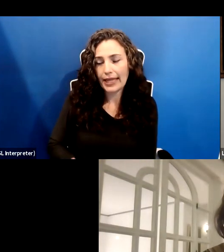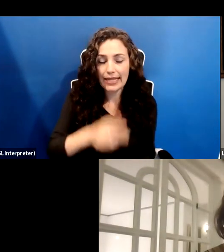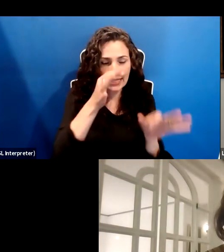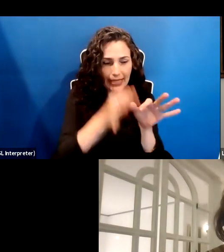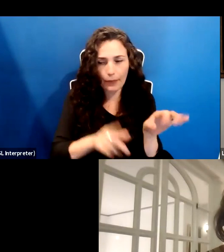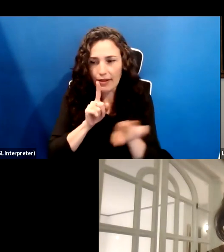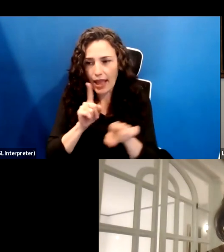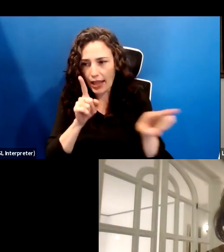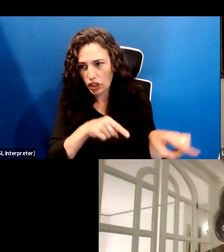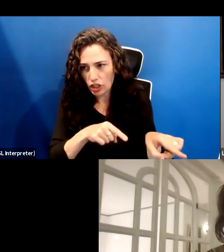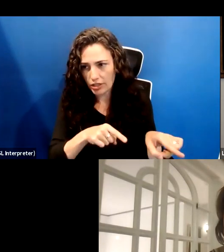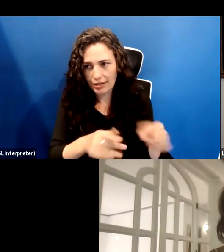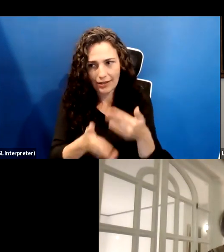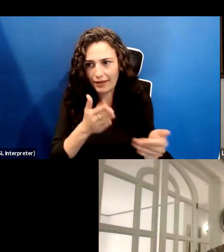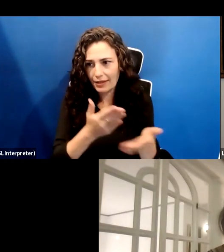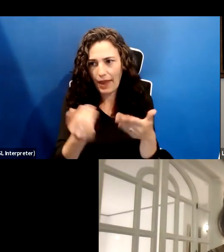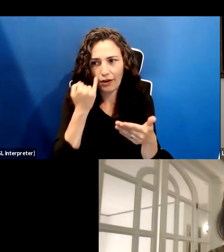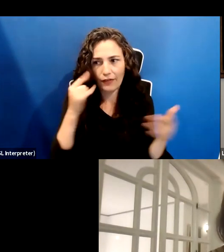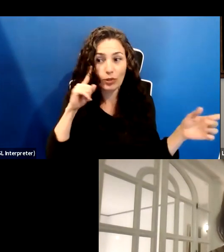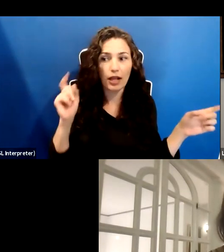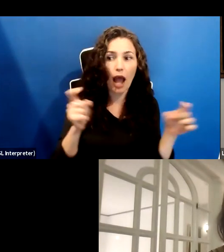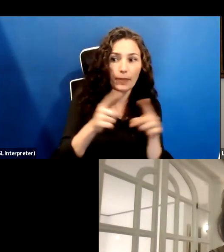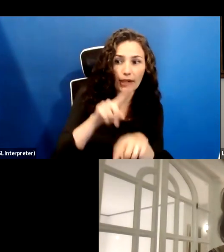And you know, and us living in a time when